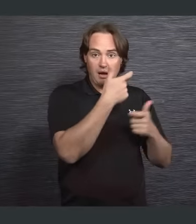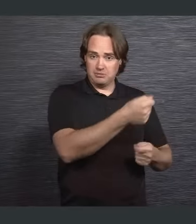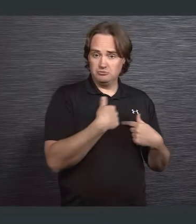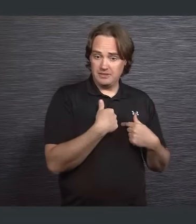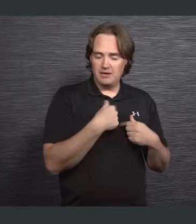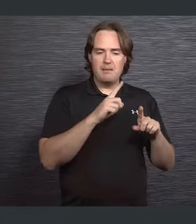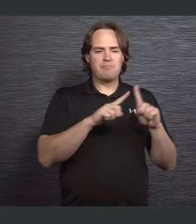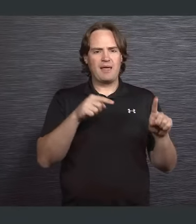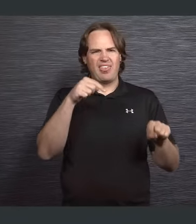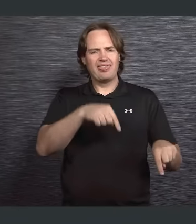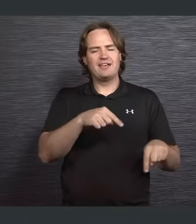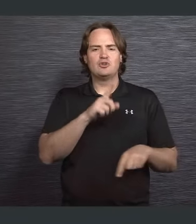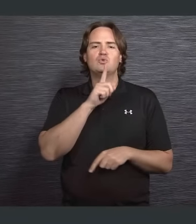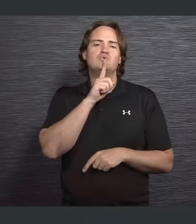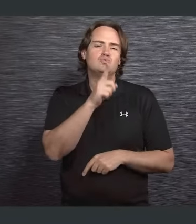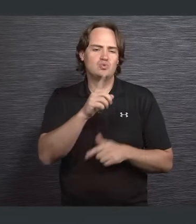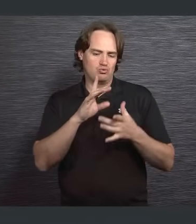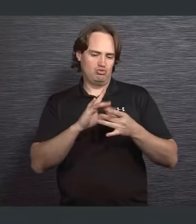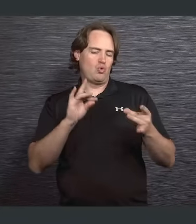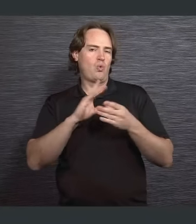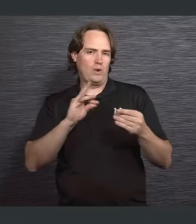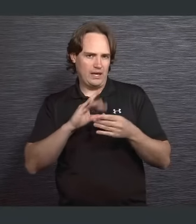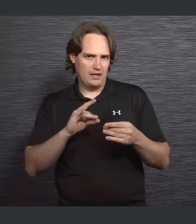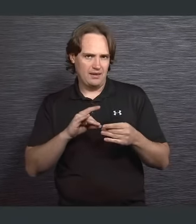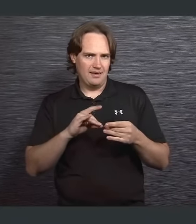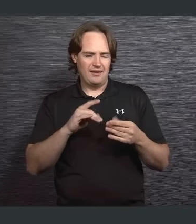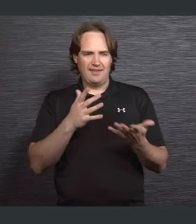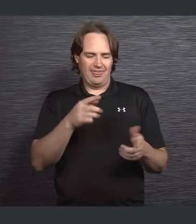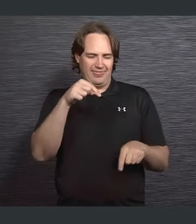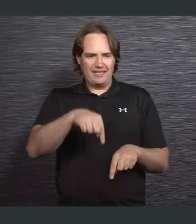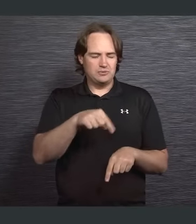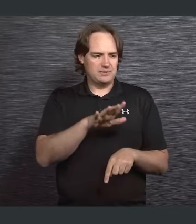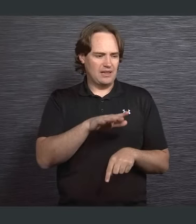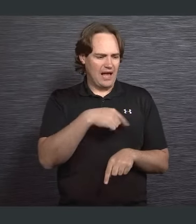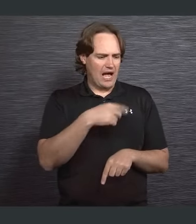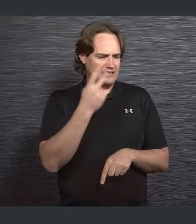organically connected straight into the video game,